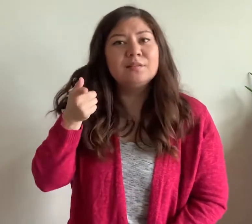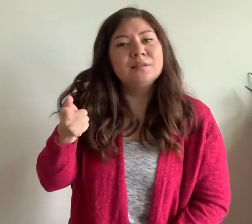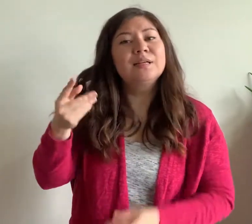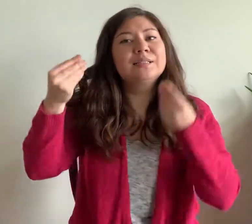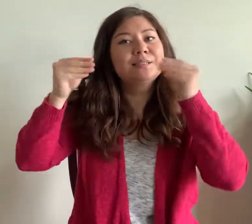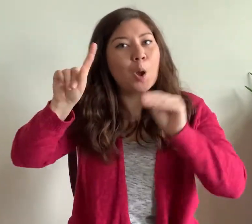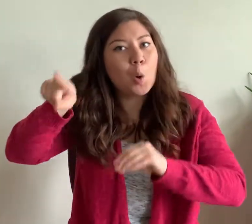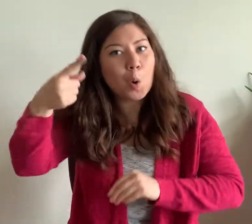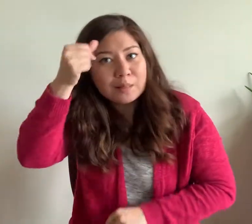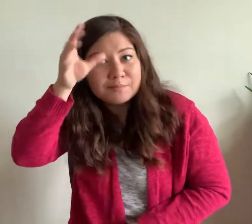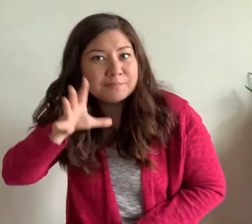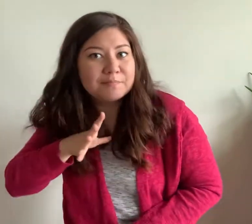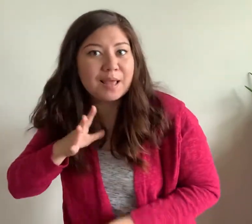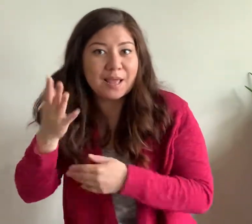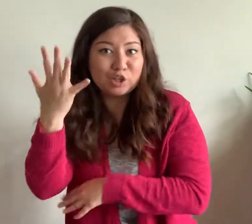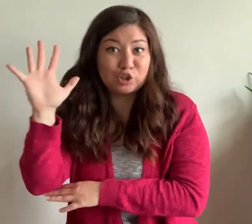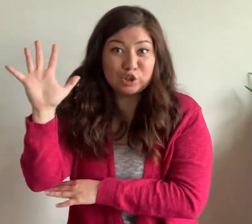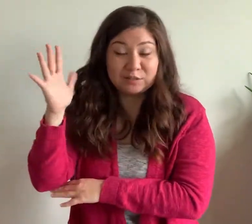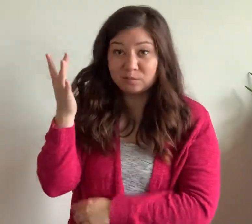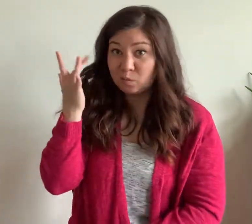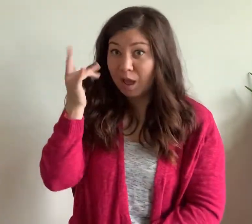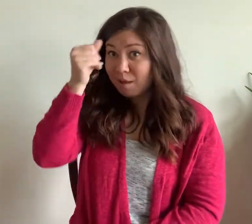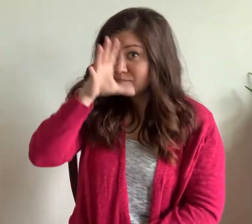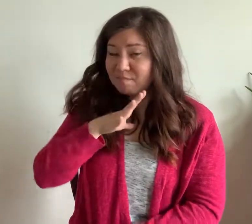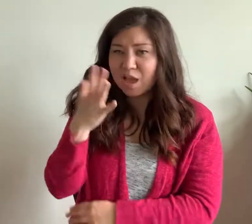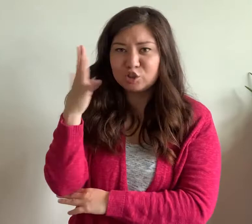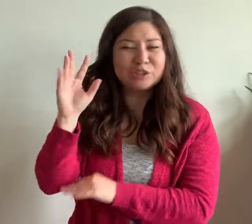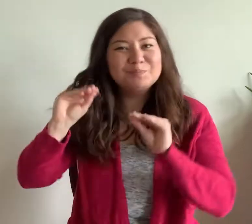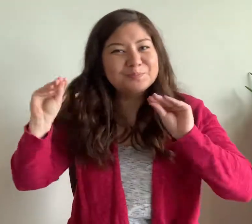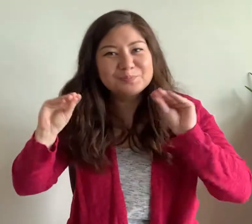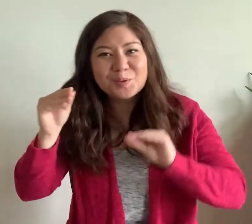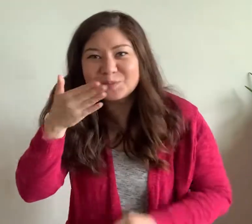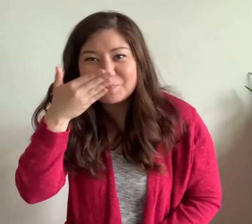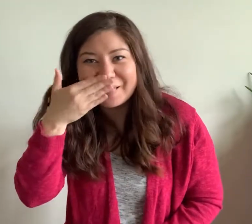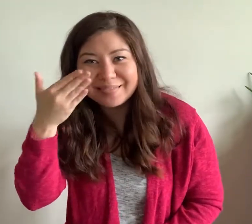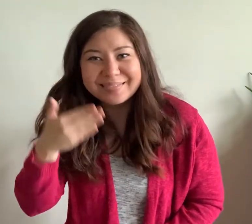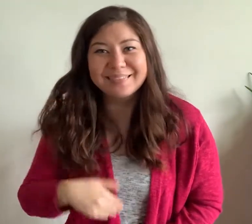but most places now will only plant male trees, which do not have a smell.